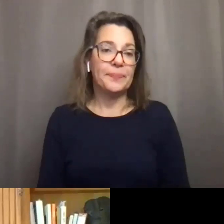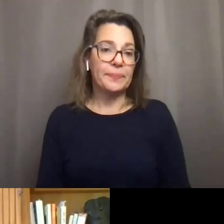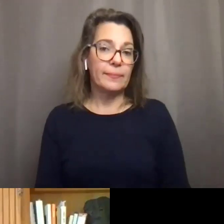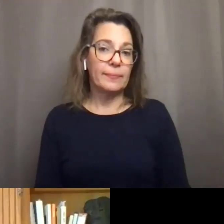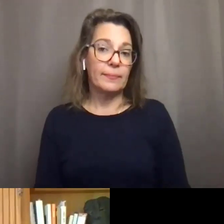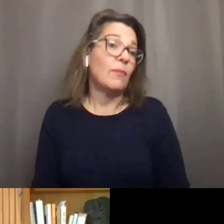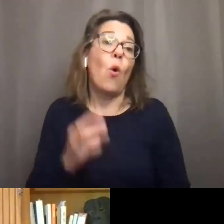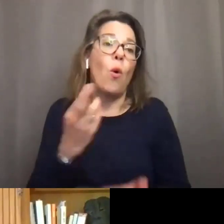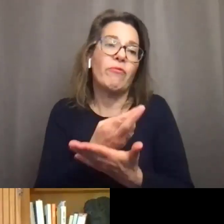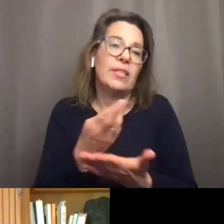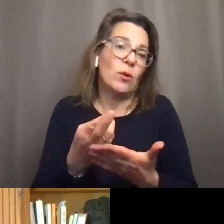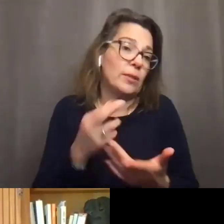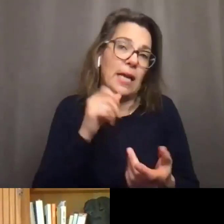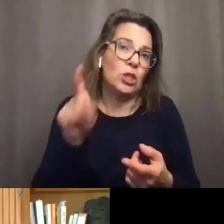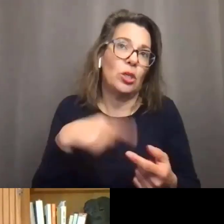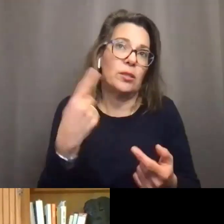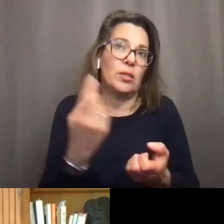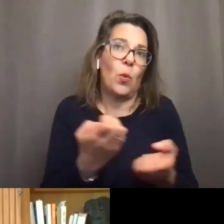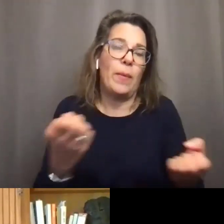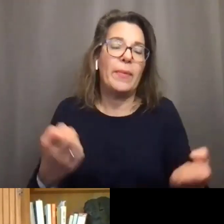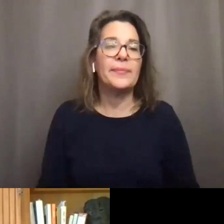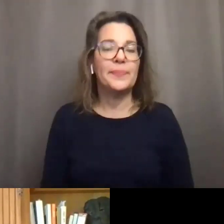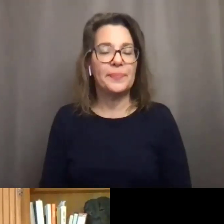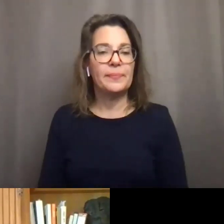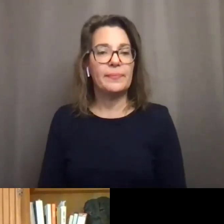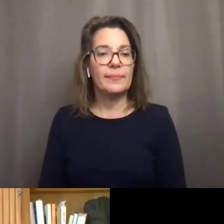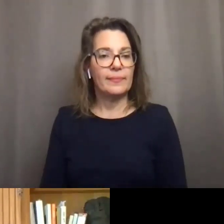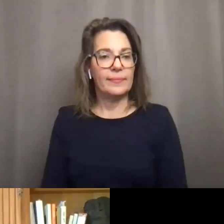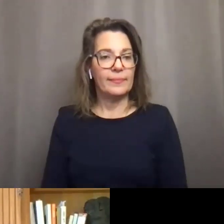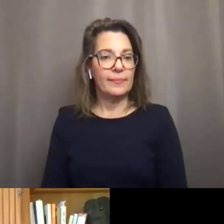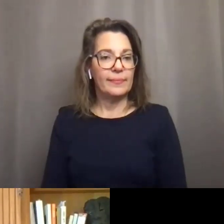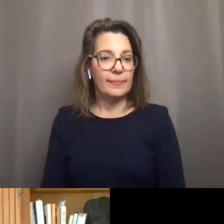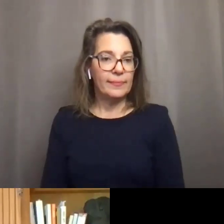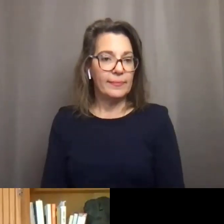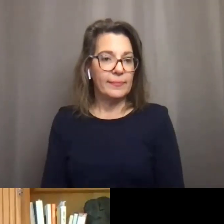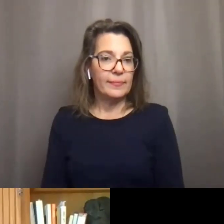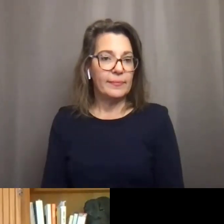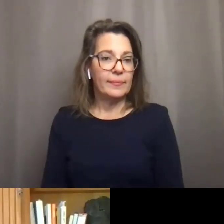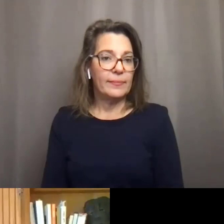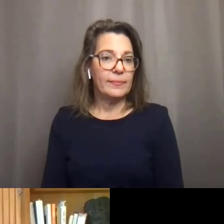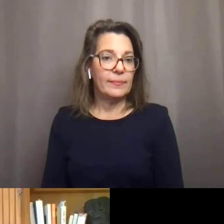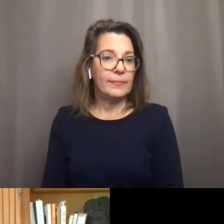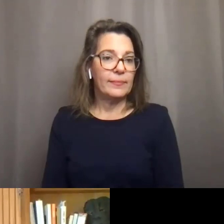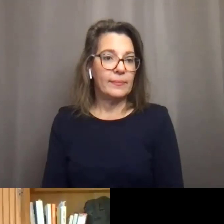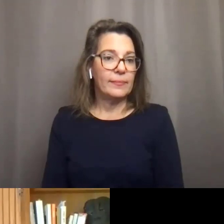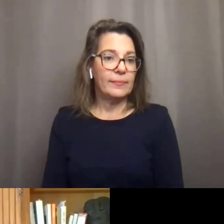She shared her previous slides, her slides from a previous talk,